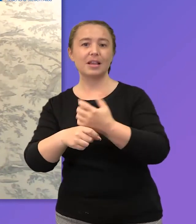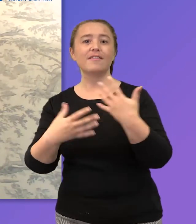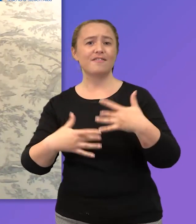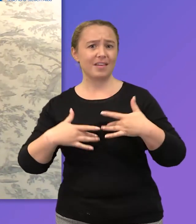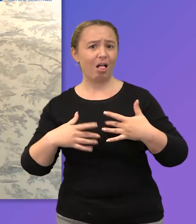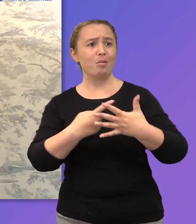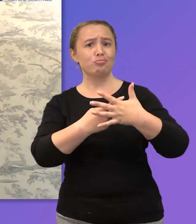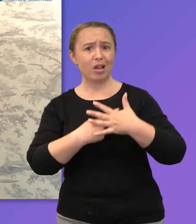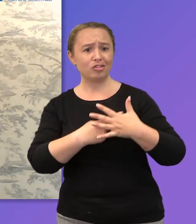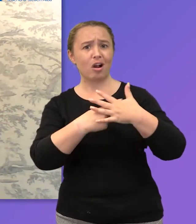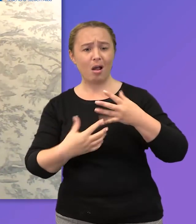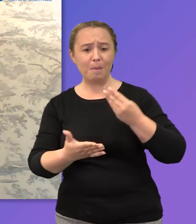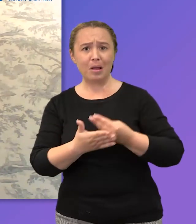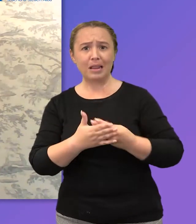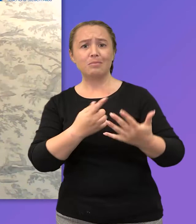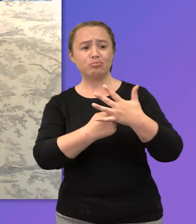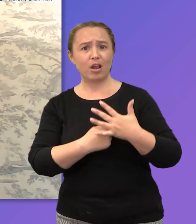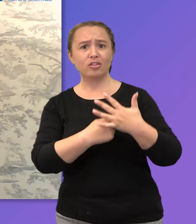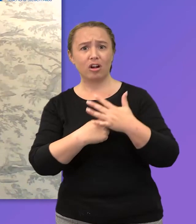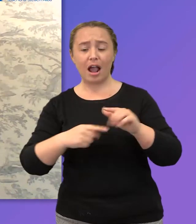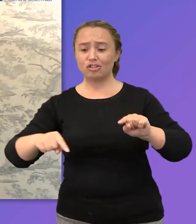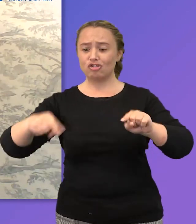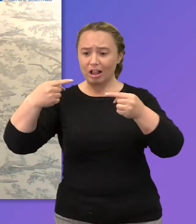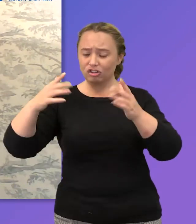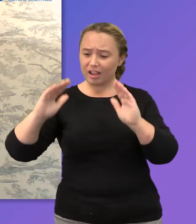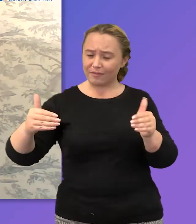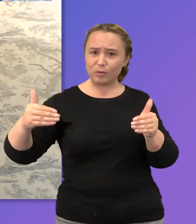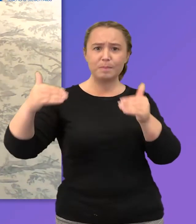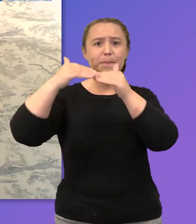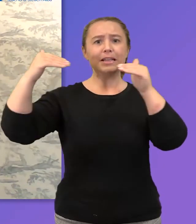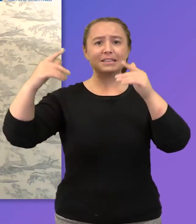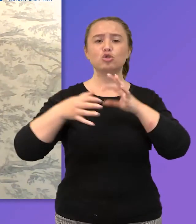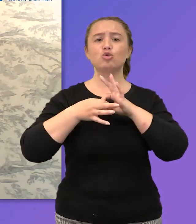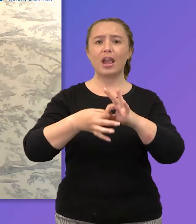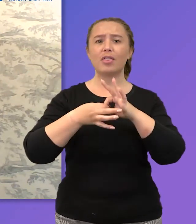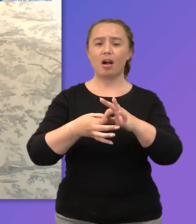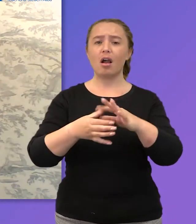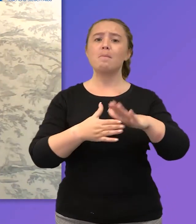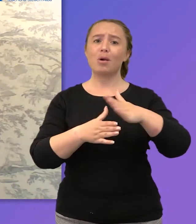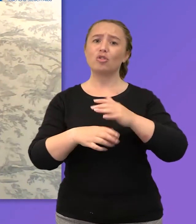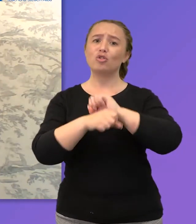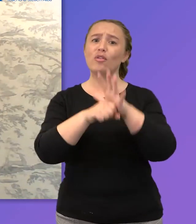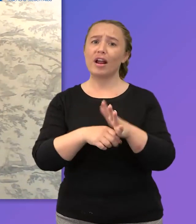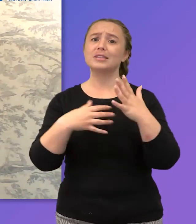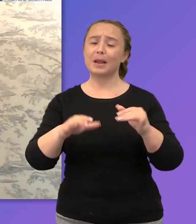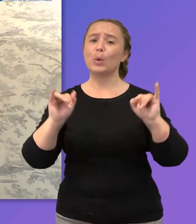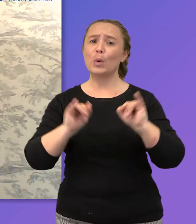have increased pressure on our public finances and challenges. We need to meet together as we come through the COVID 19 pandemic and look to support